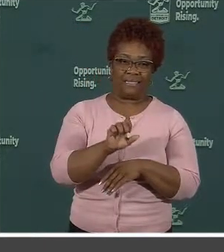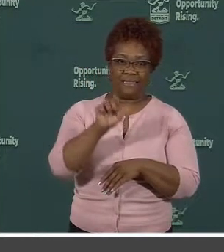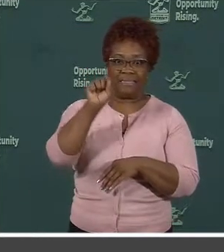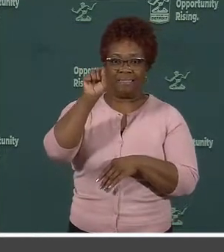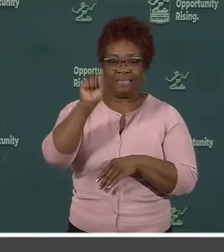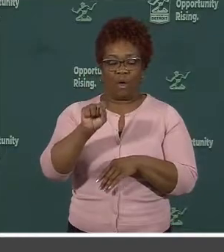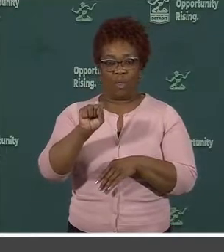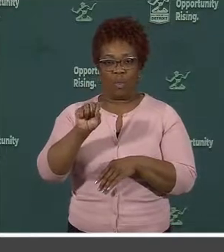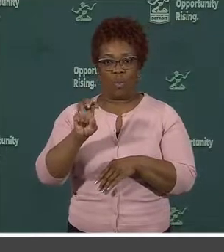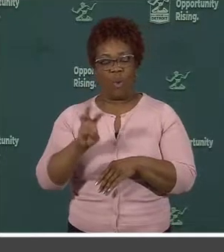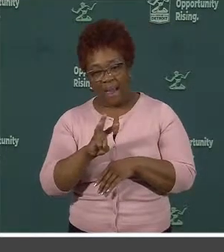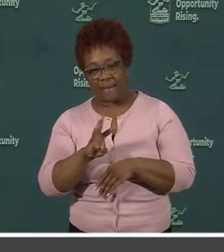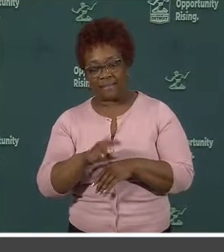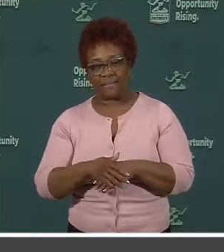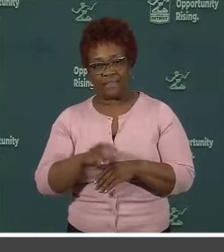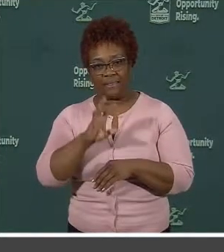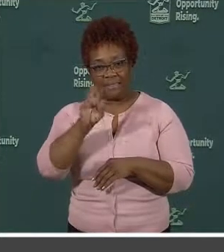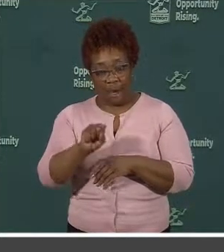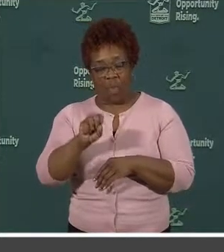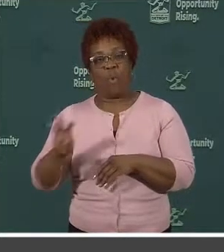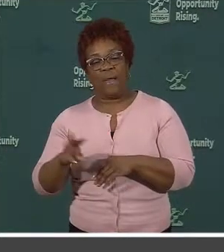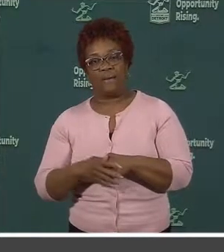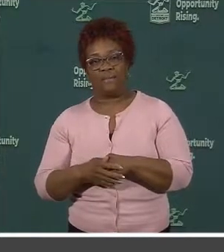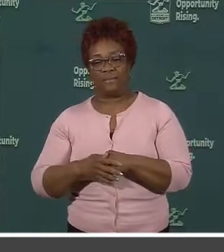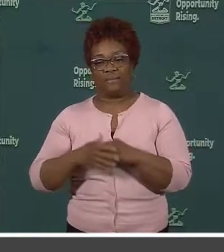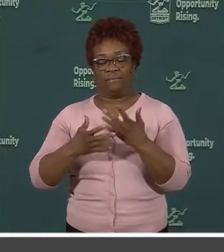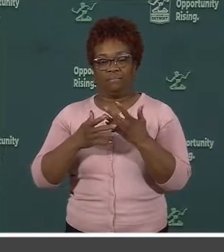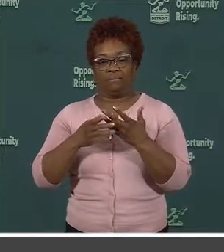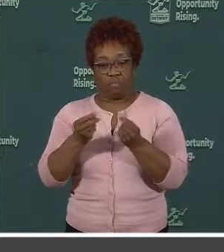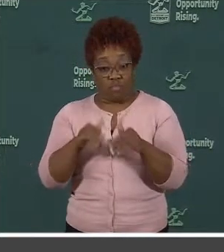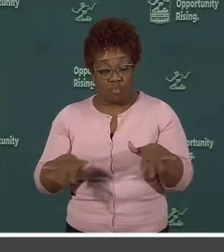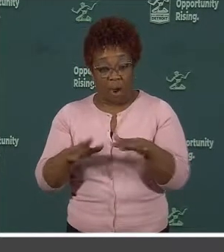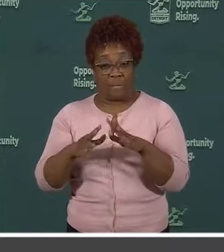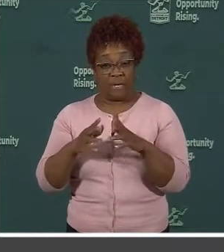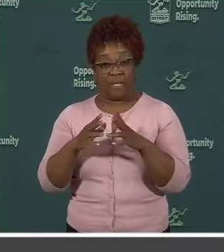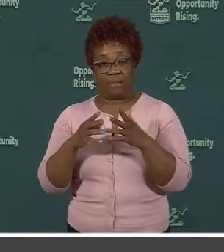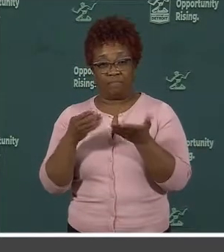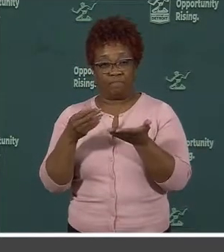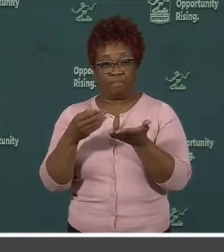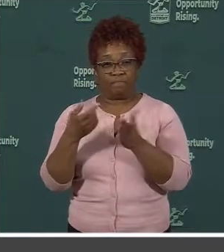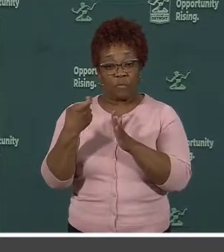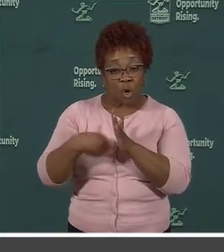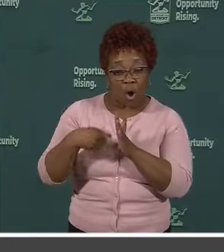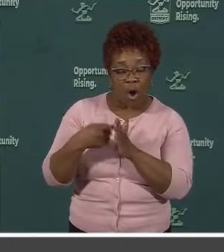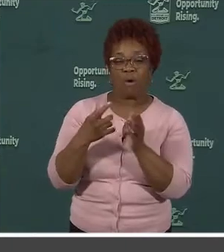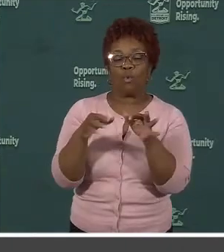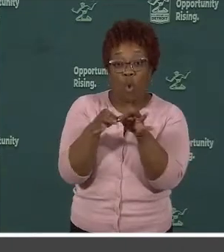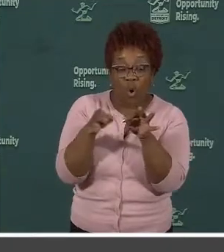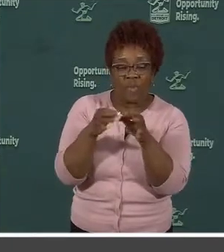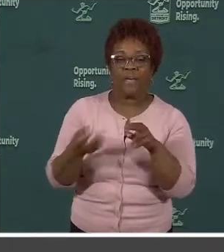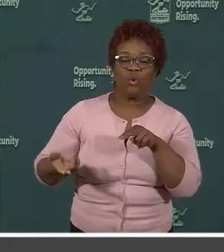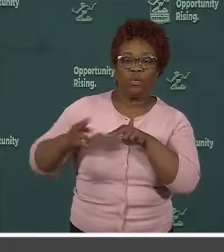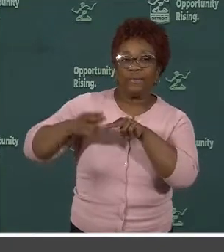THIS IS WHAT EVERY NEIGHBORHOOD HAS A FUTURE LOOKS LIKE SO